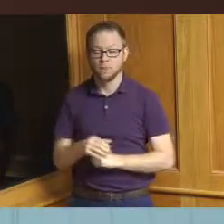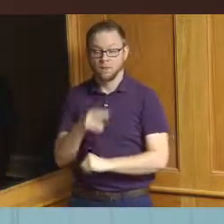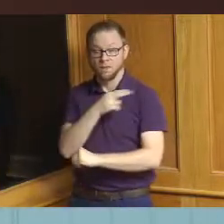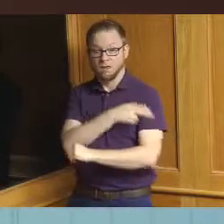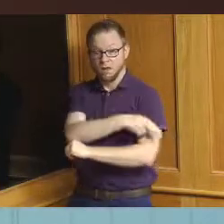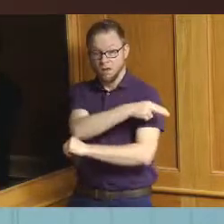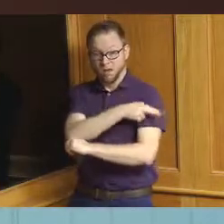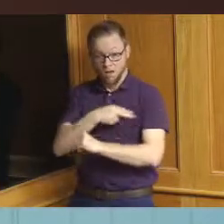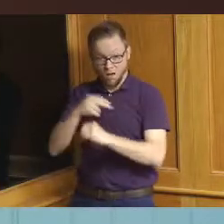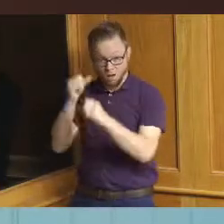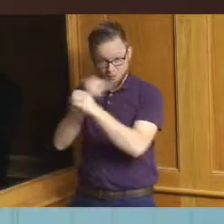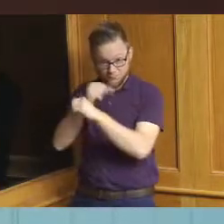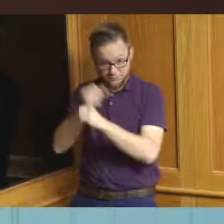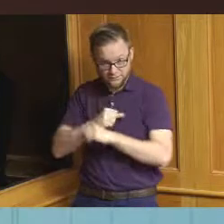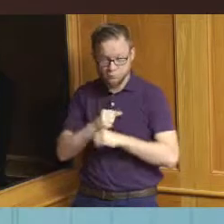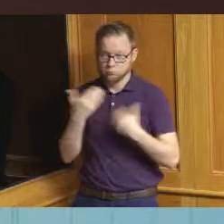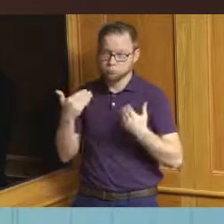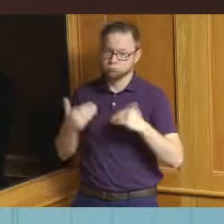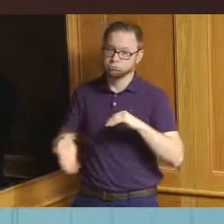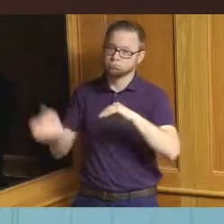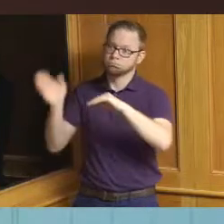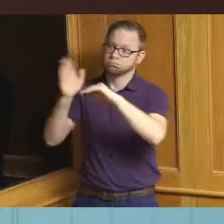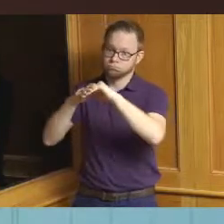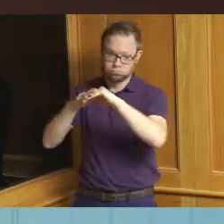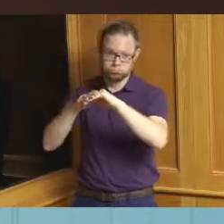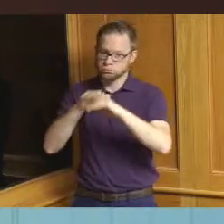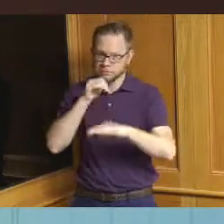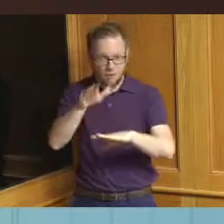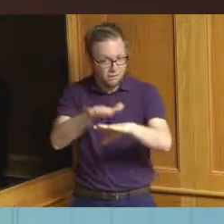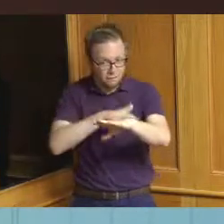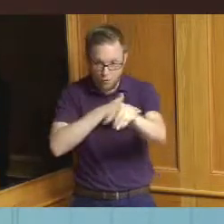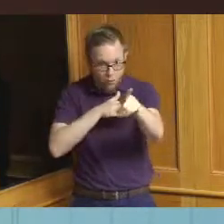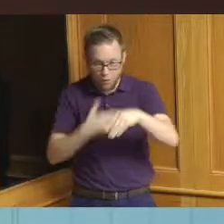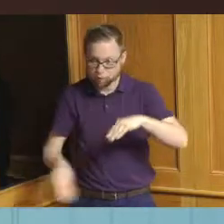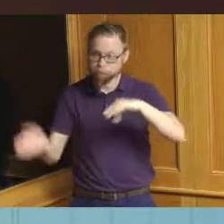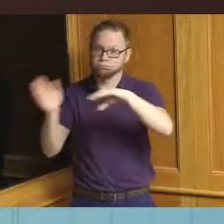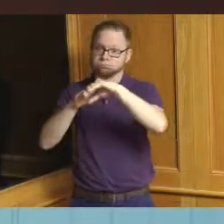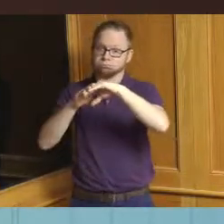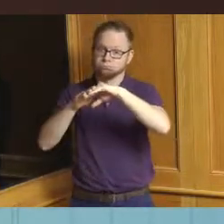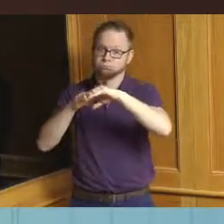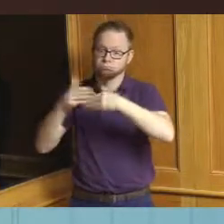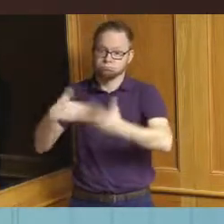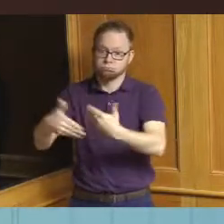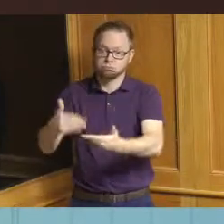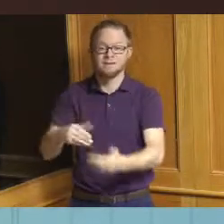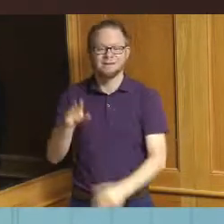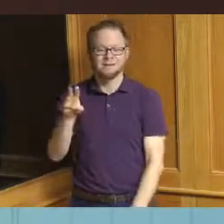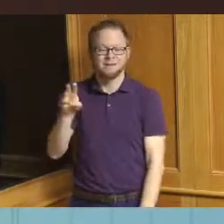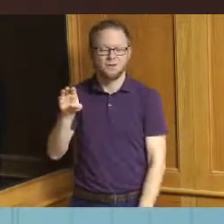these numbers continue to rise with no slowdown in growth we have 642 people within our hospital